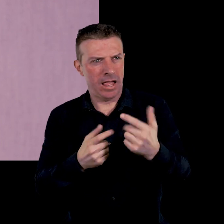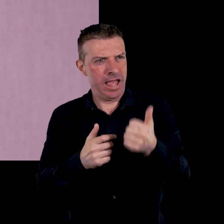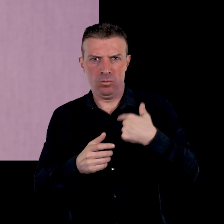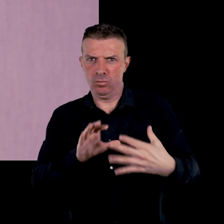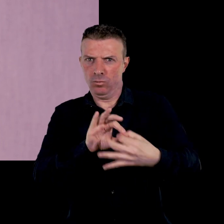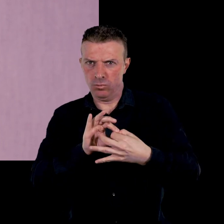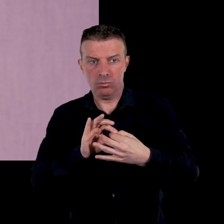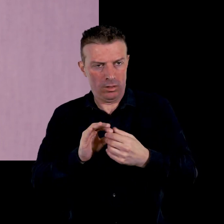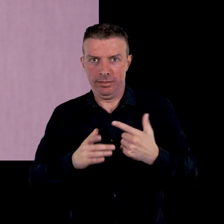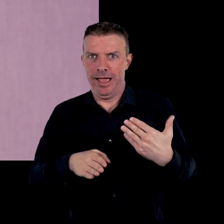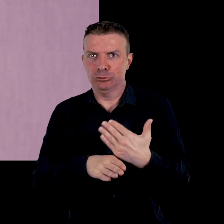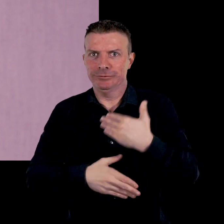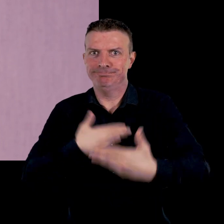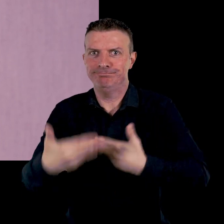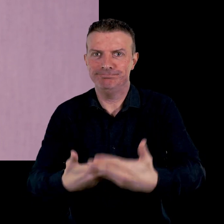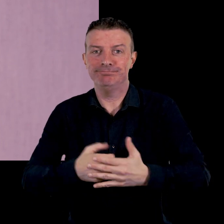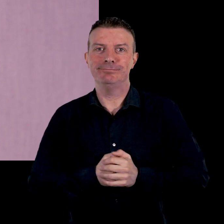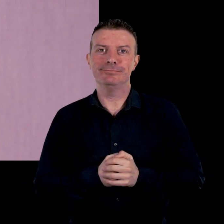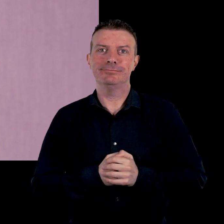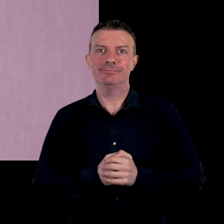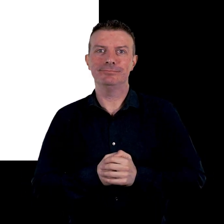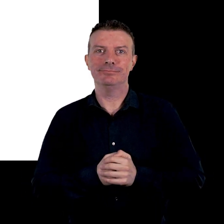seeing how it applies to you, and then just taking action.